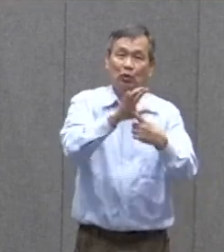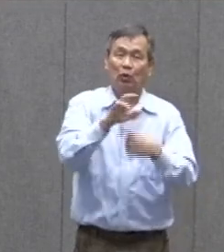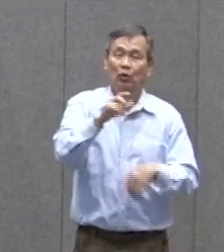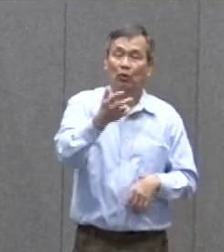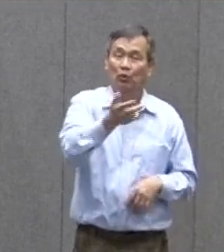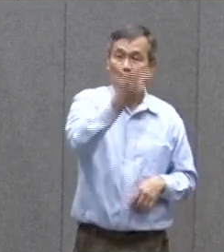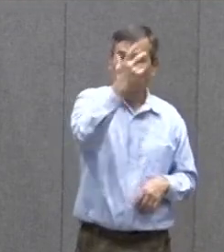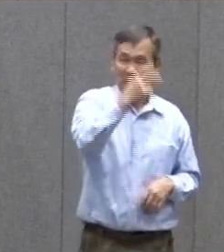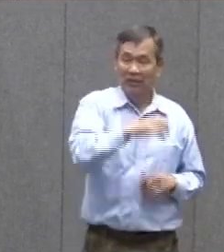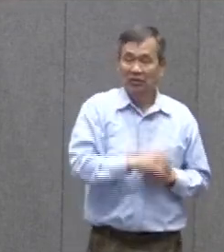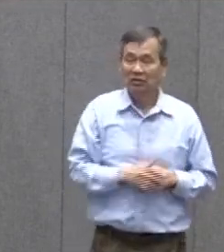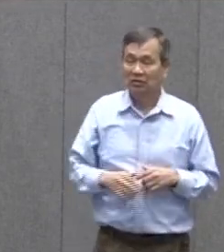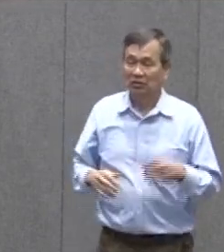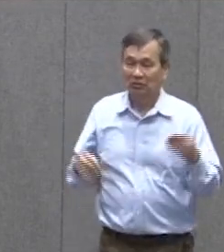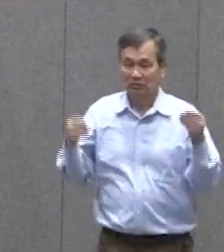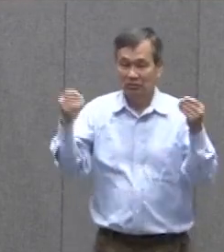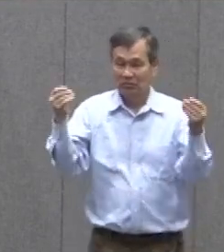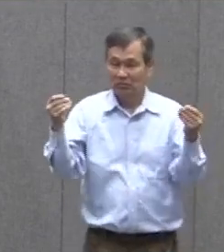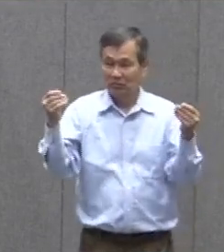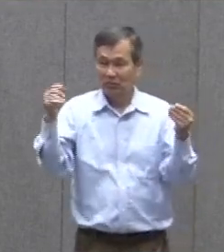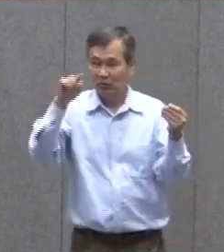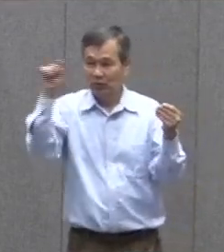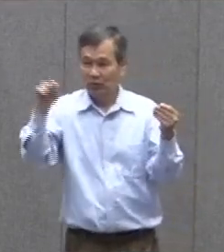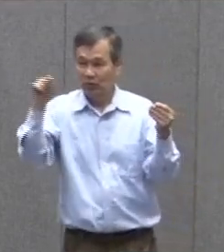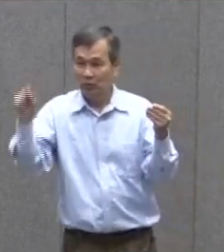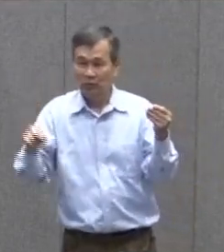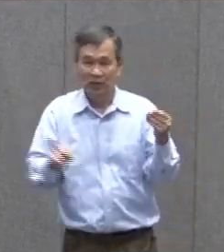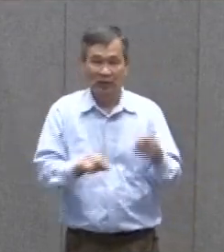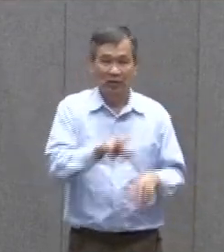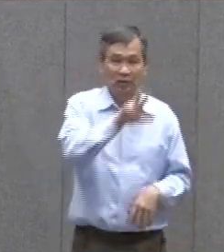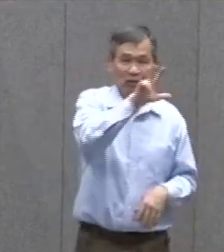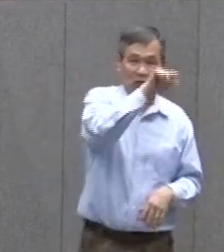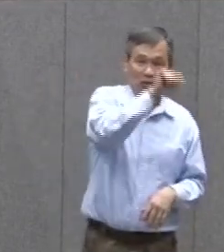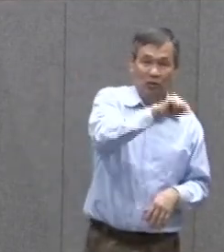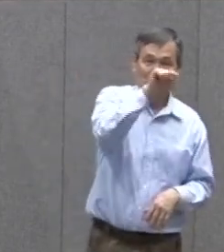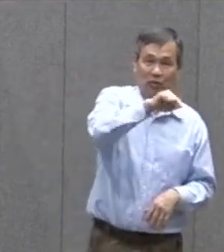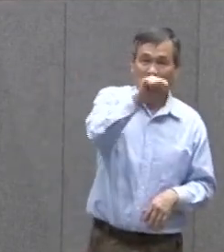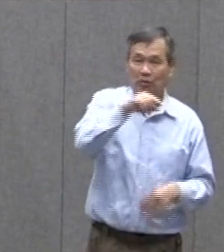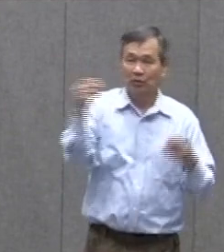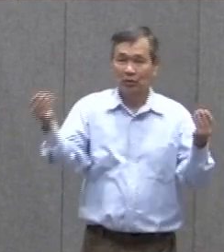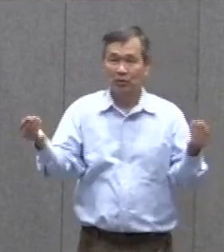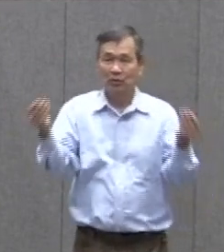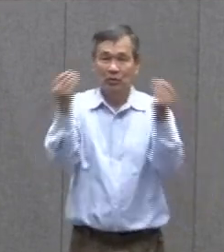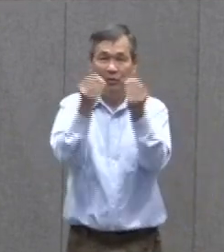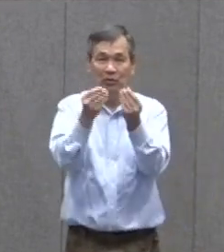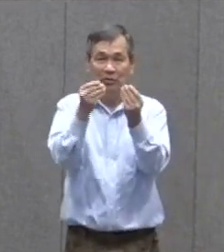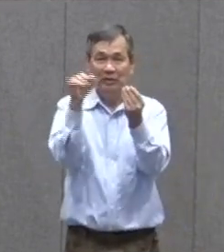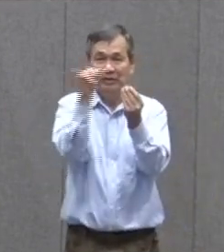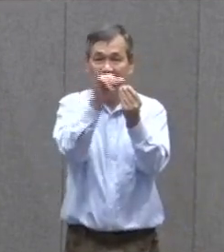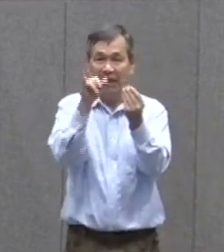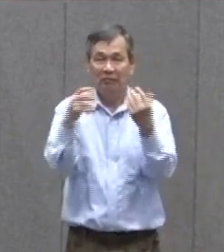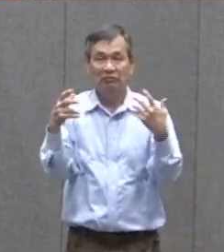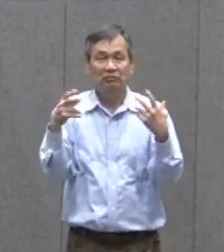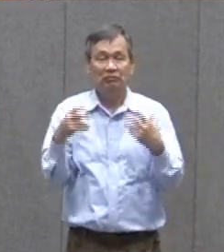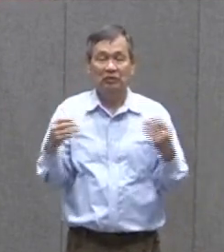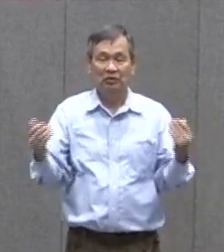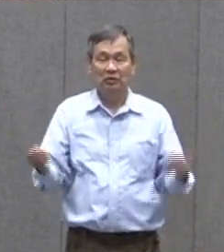So I have a match here for three. I have match for four.